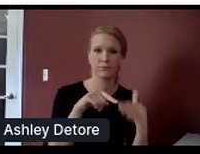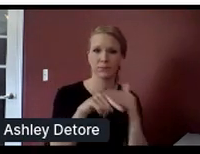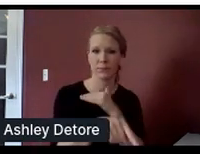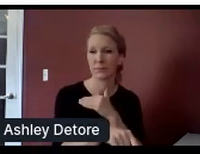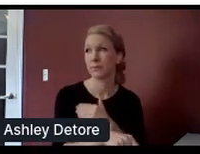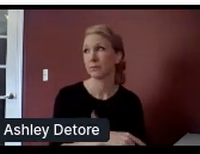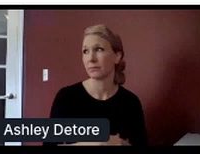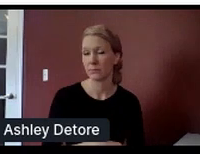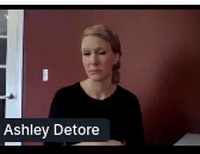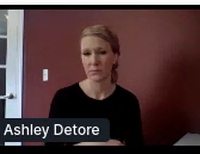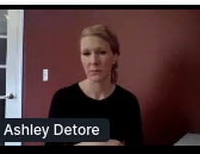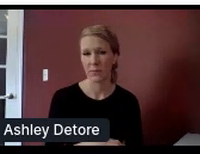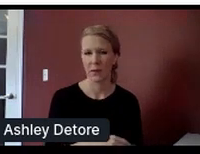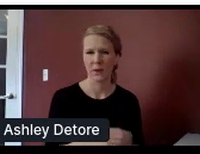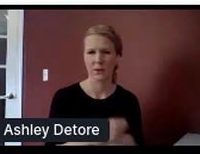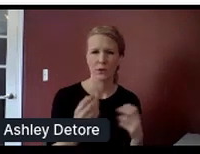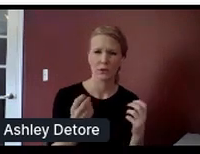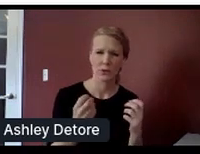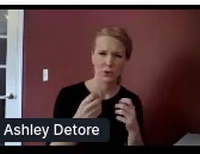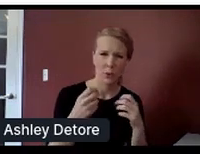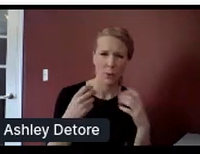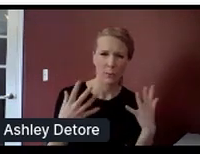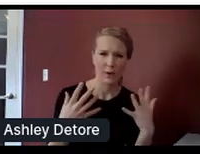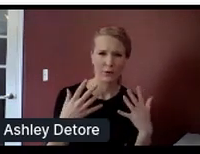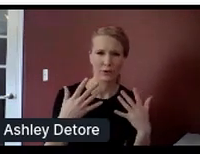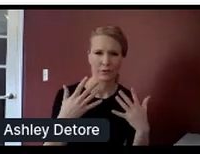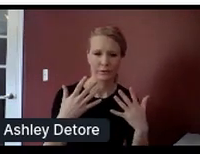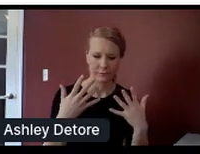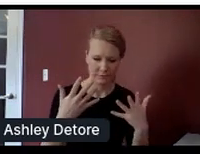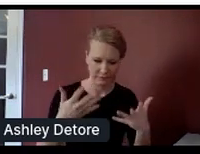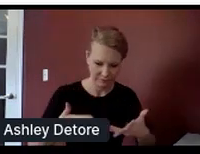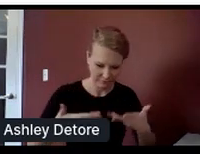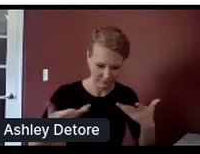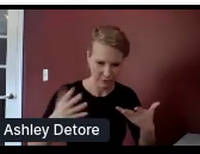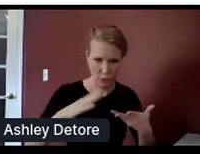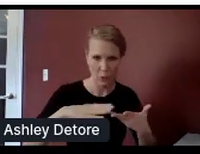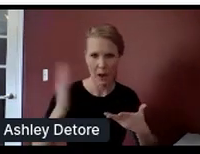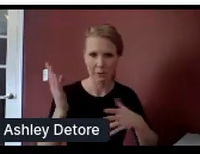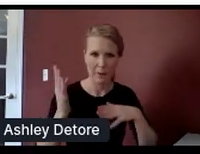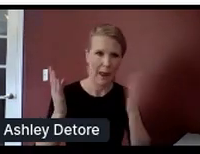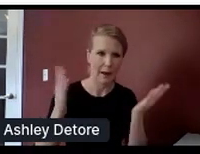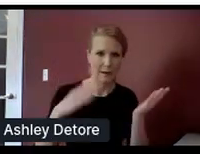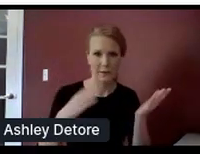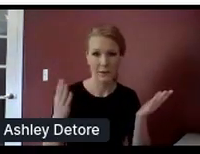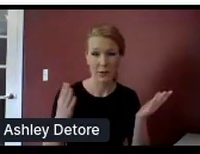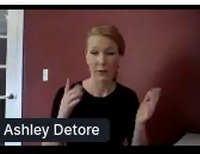There's so much to unpack here. We'll be thinking about how Asian women are